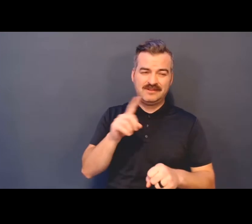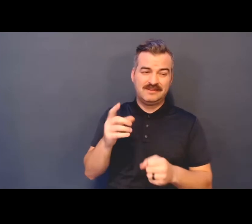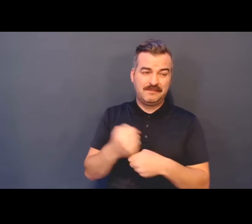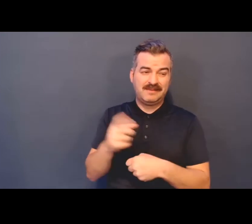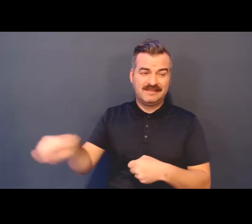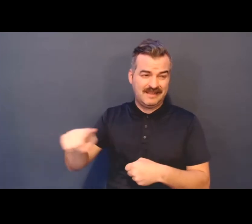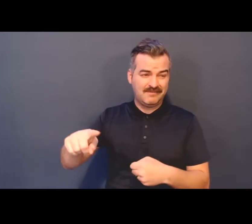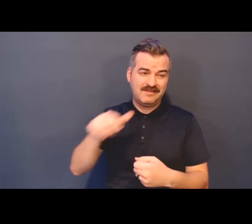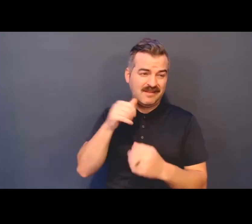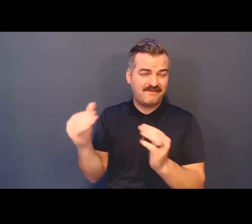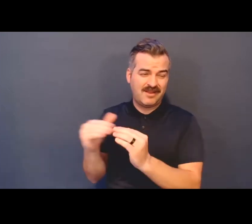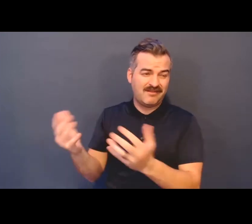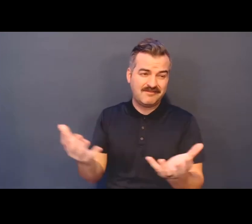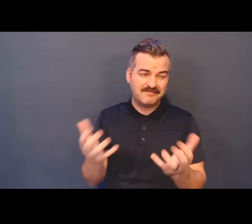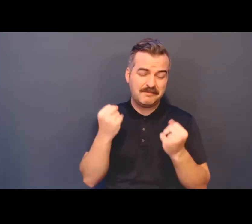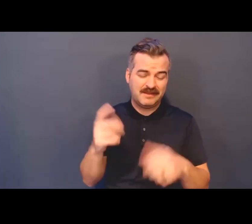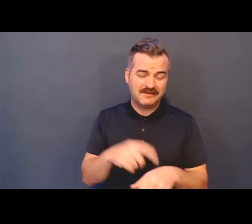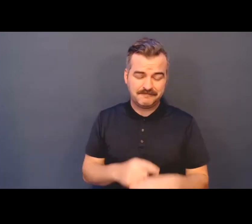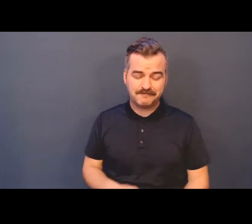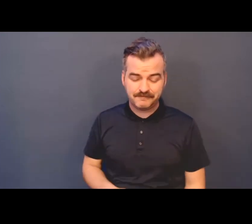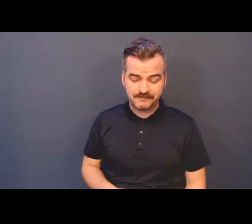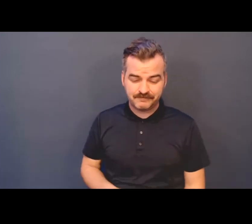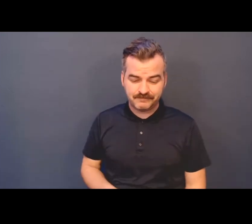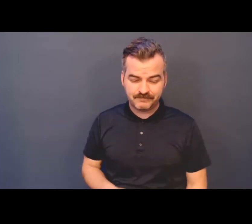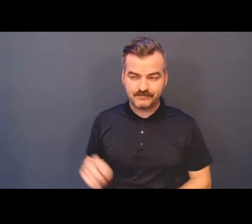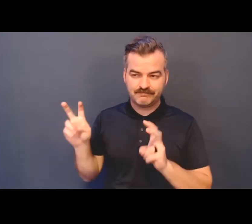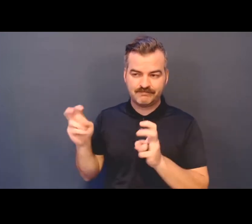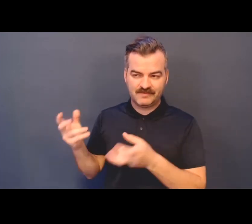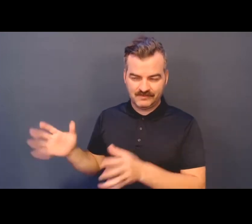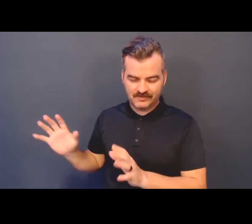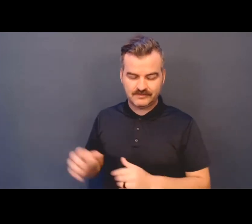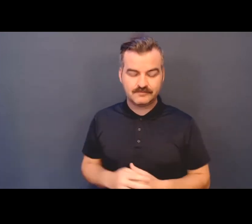unfairly and quote. 15:13:41 Further, while these studies, assess